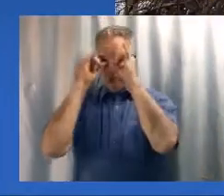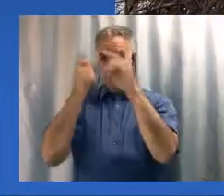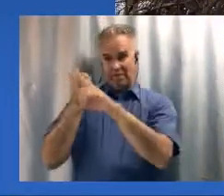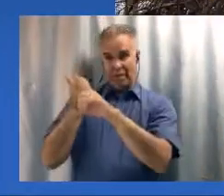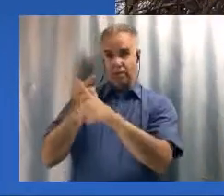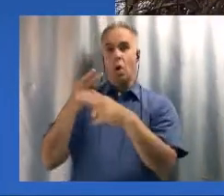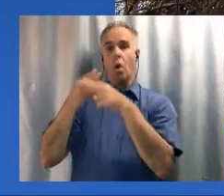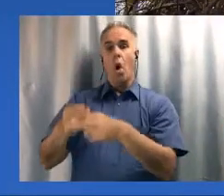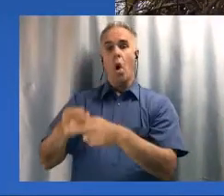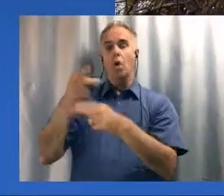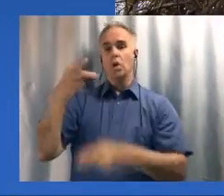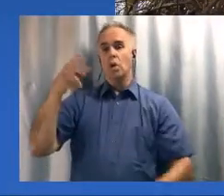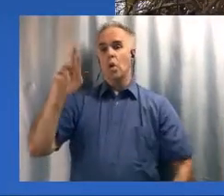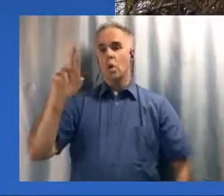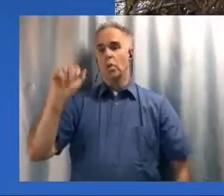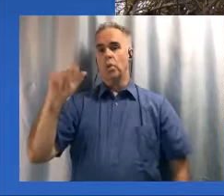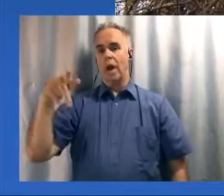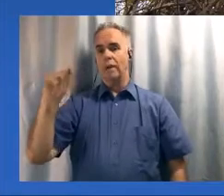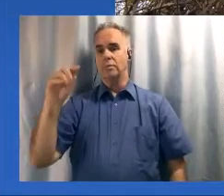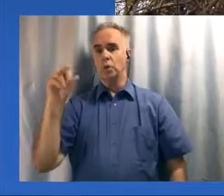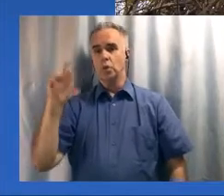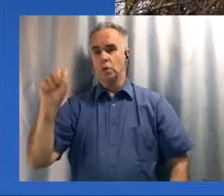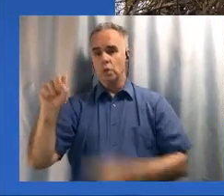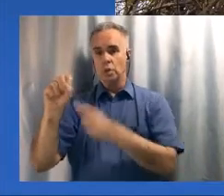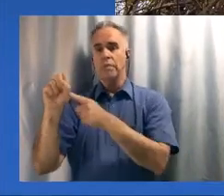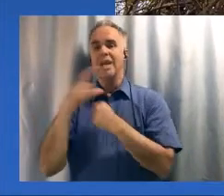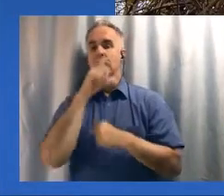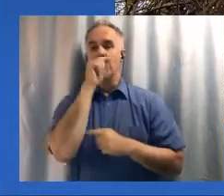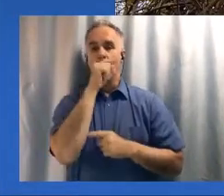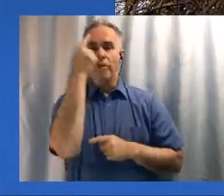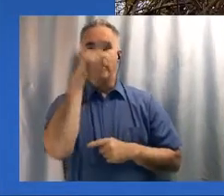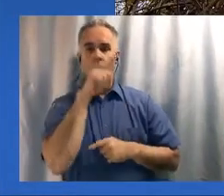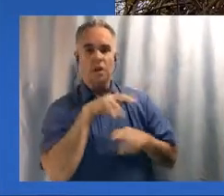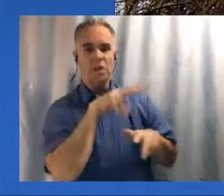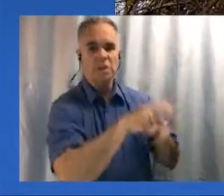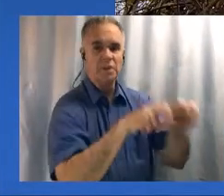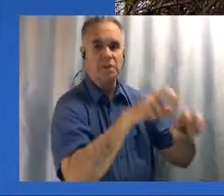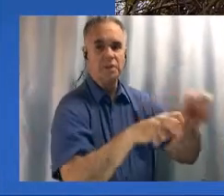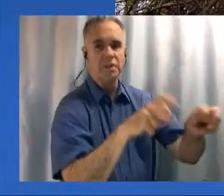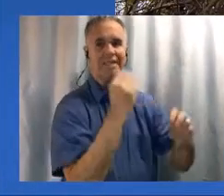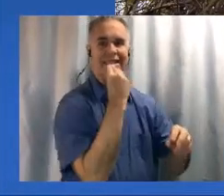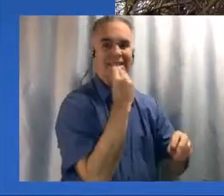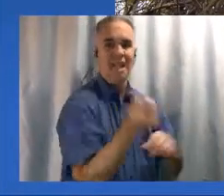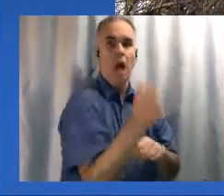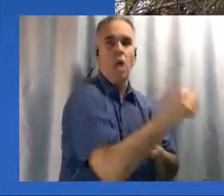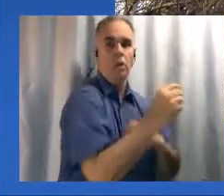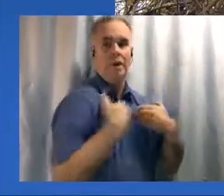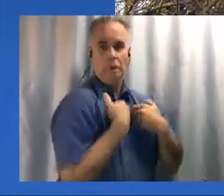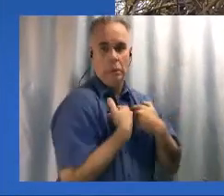Owls are raptors. Raptors are birds of prey, meaning they are hunters that eat meat.